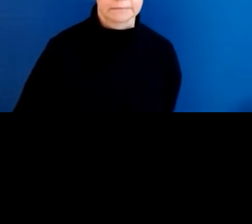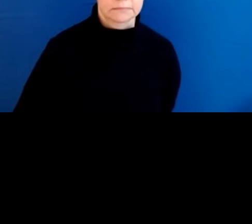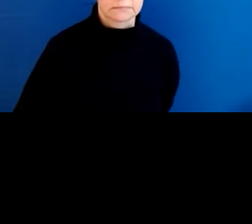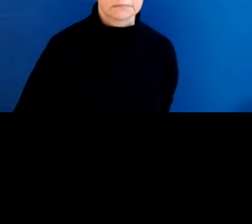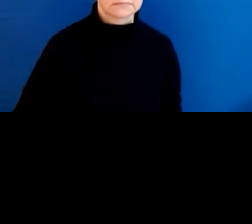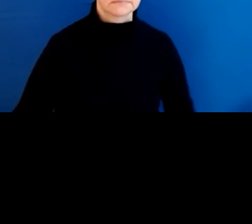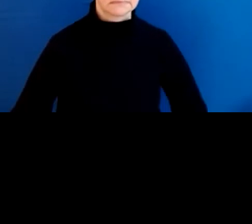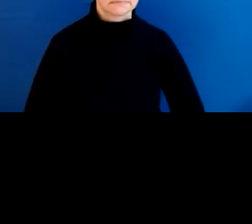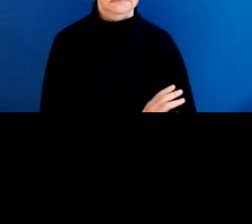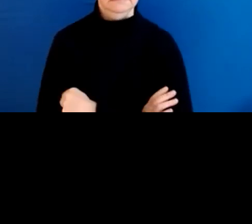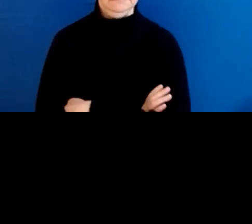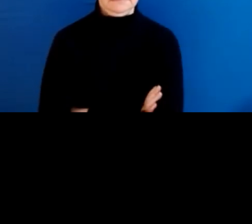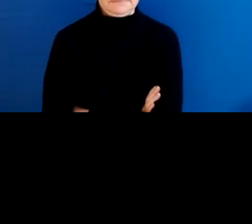Hold on to those people.